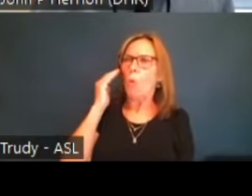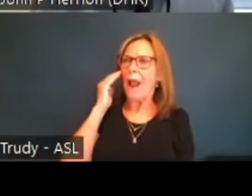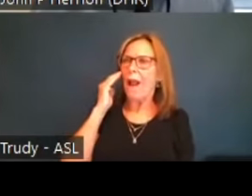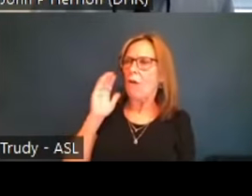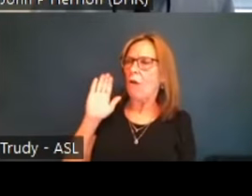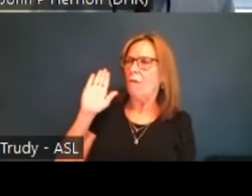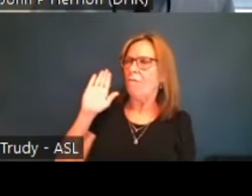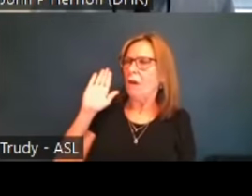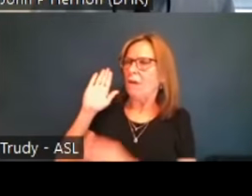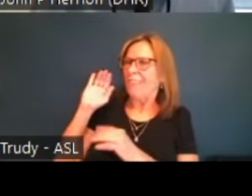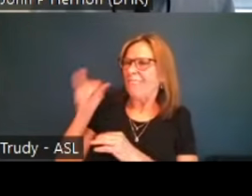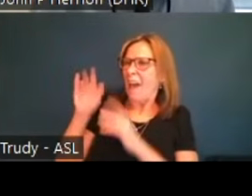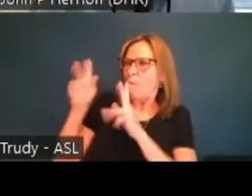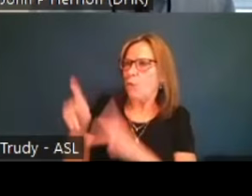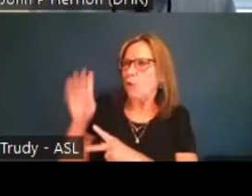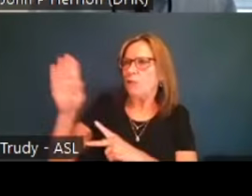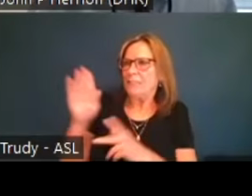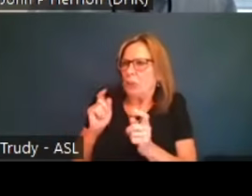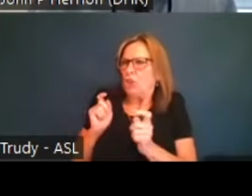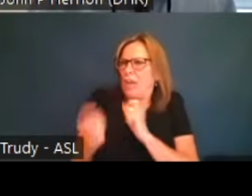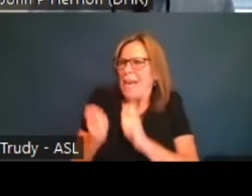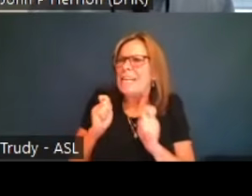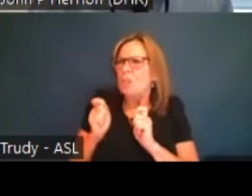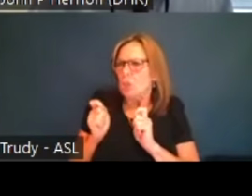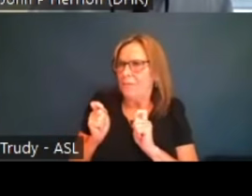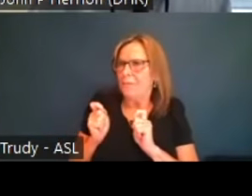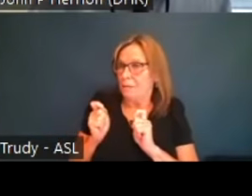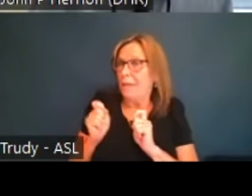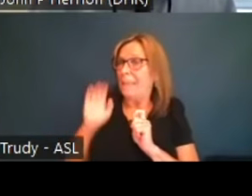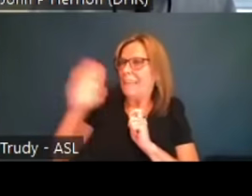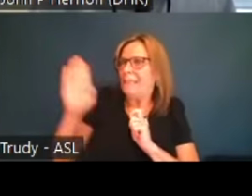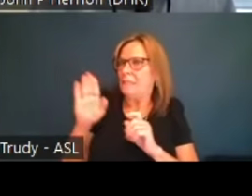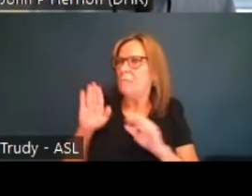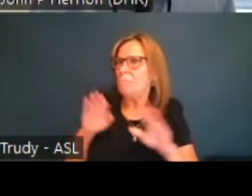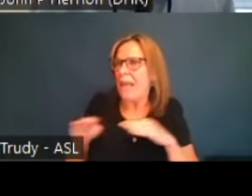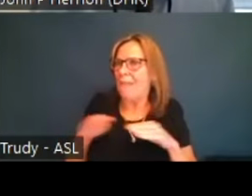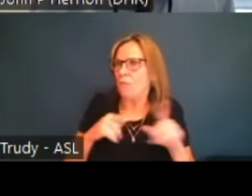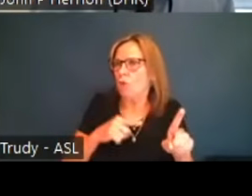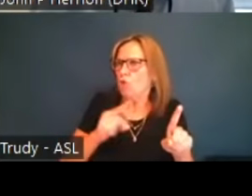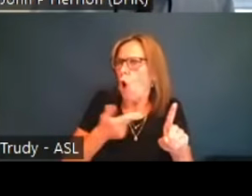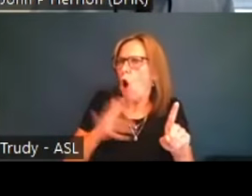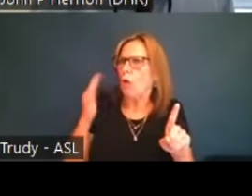symptoms, , The dog was then trained once it became aware of these